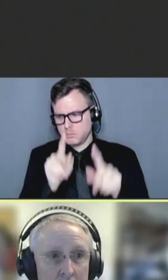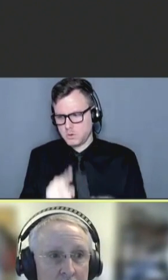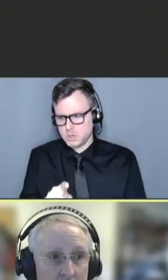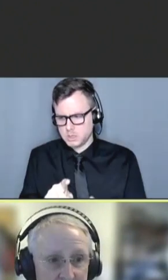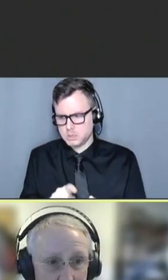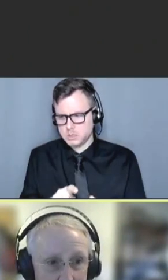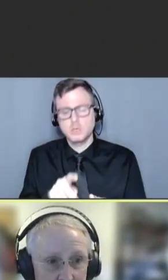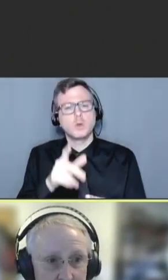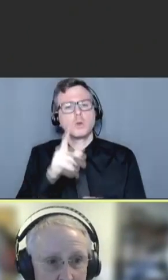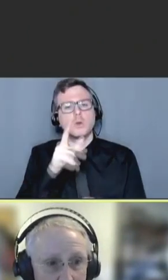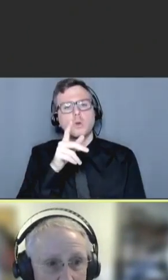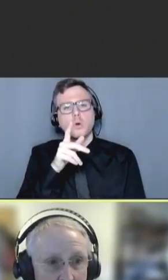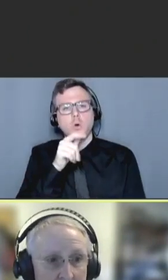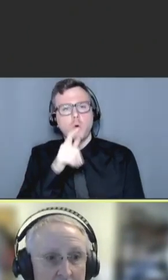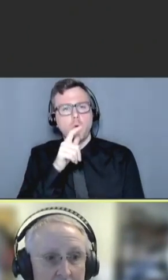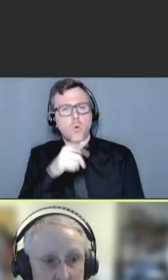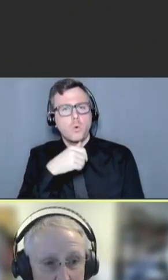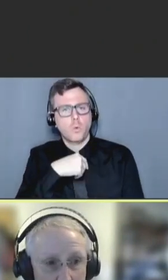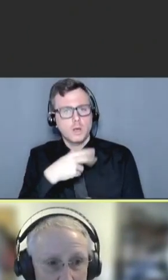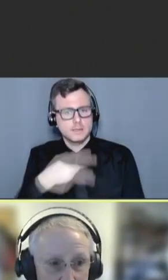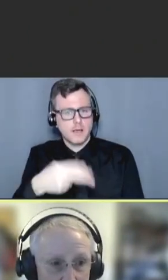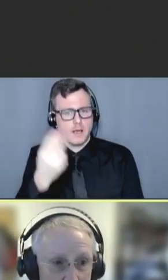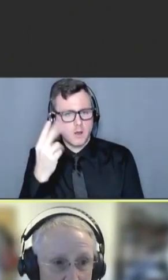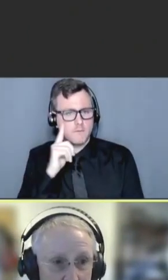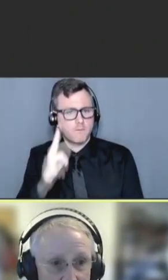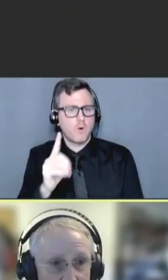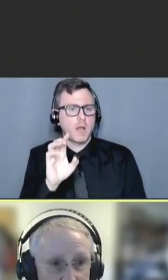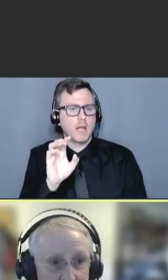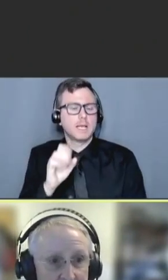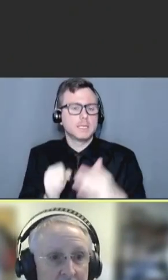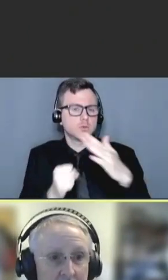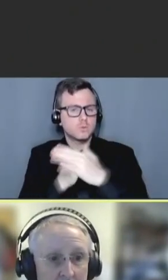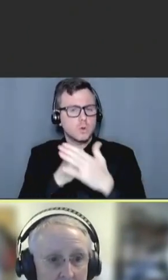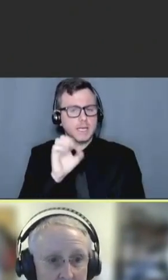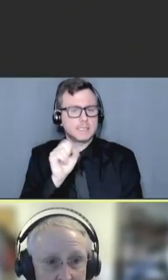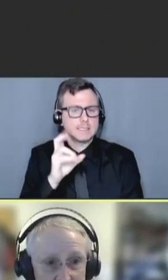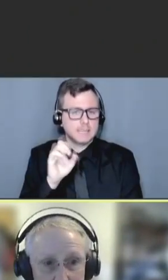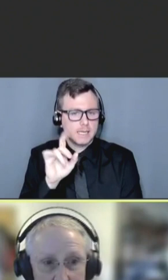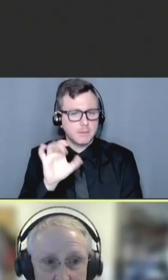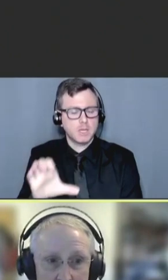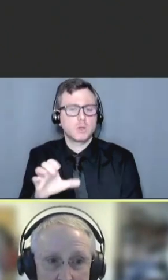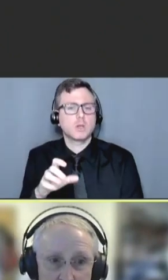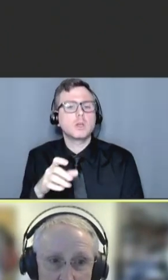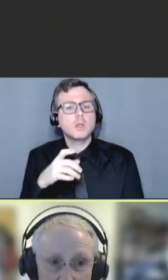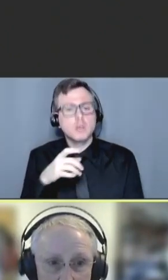older for ischemic stroke. There were 130 risk events as compared to 92 in